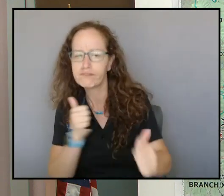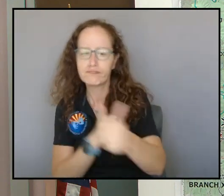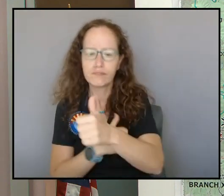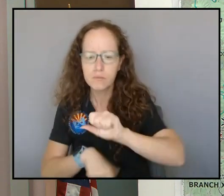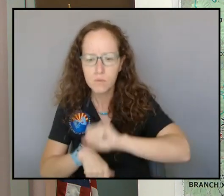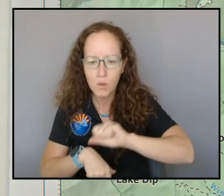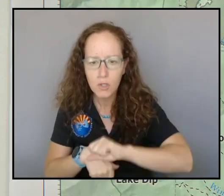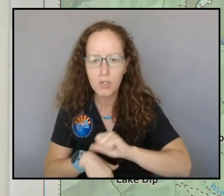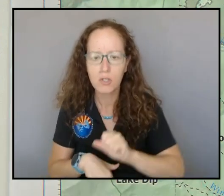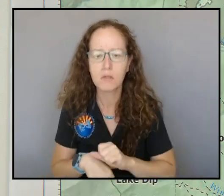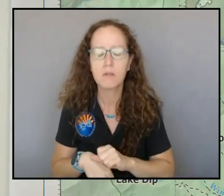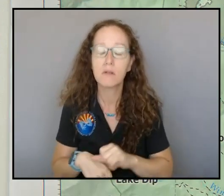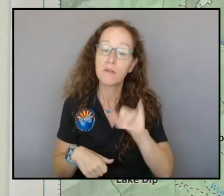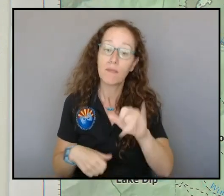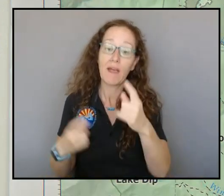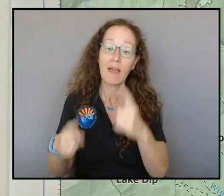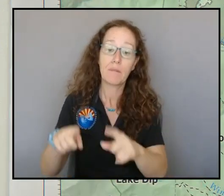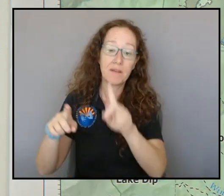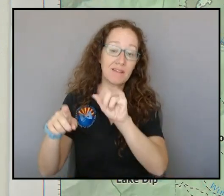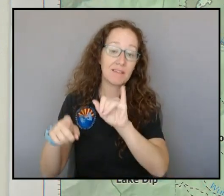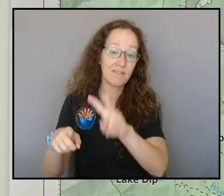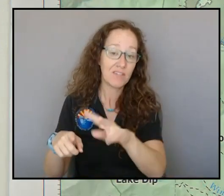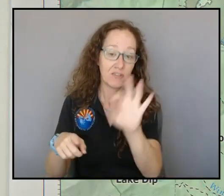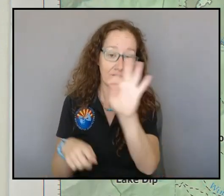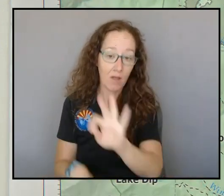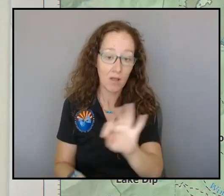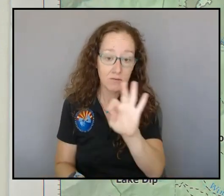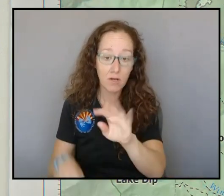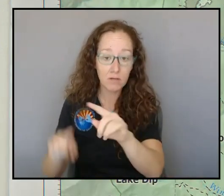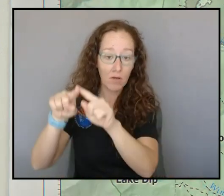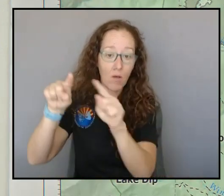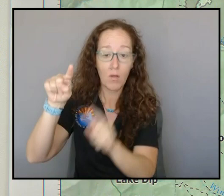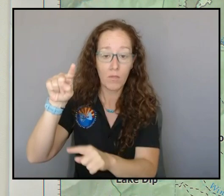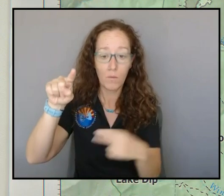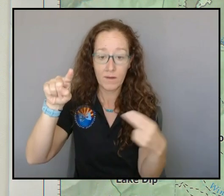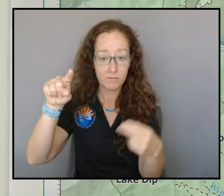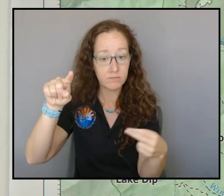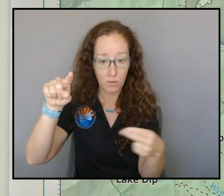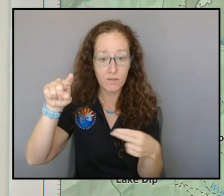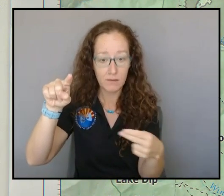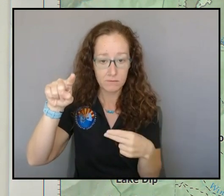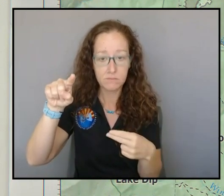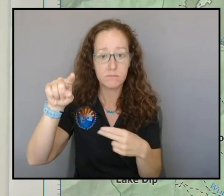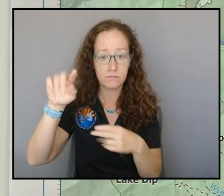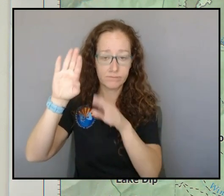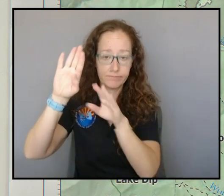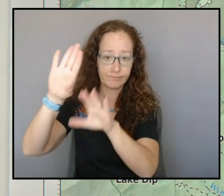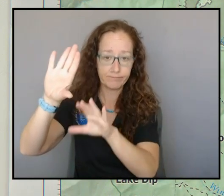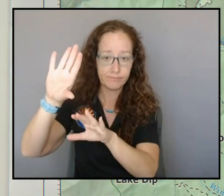we go into Hotel. And at a given point, and those folks out there on the ground, we had a big meeting about it this